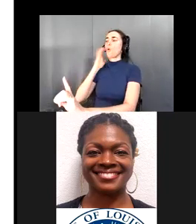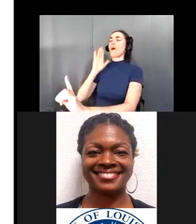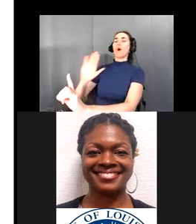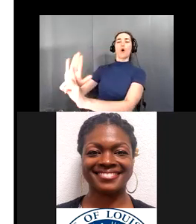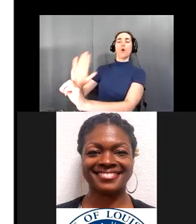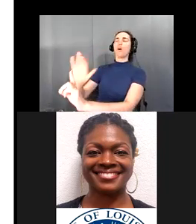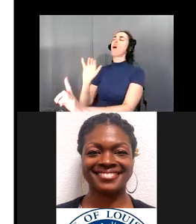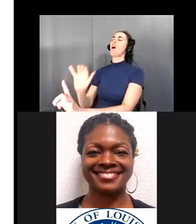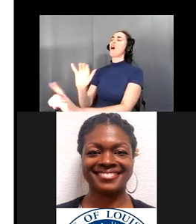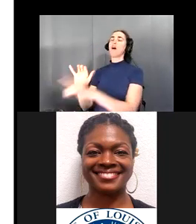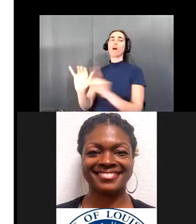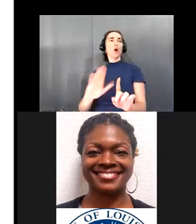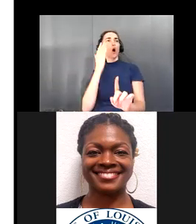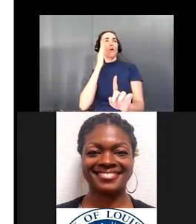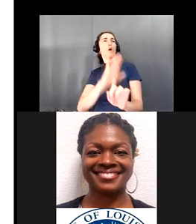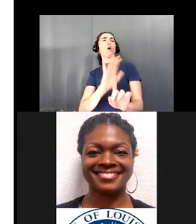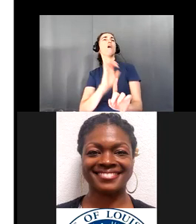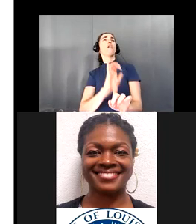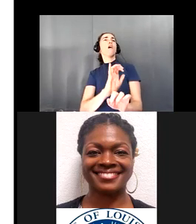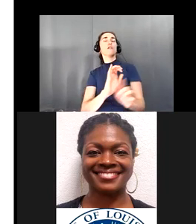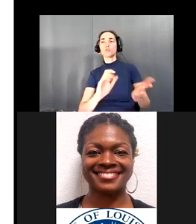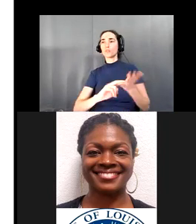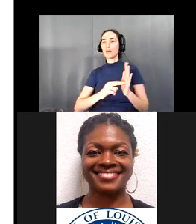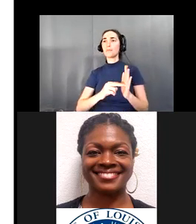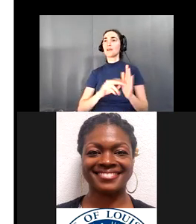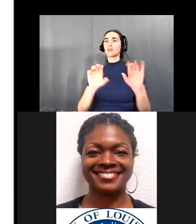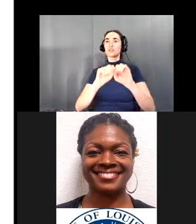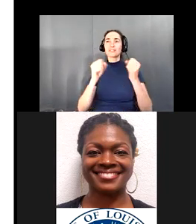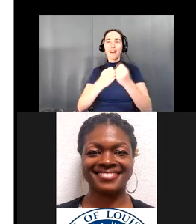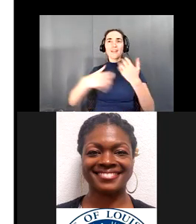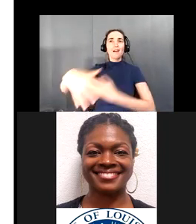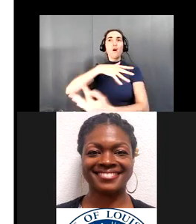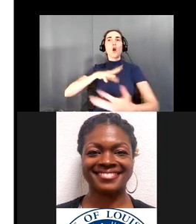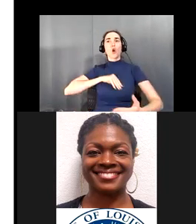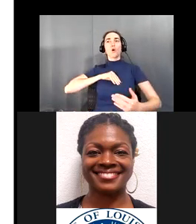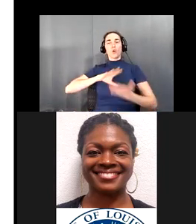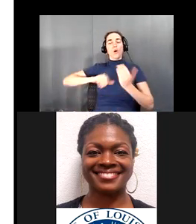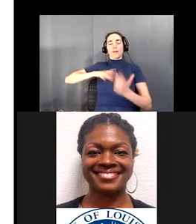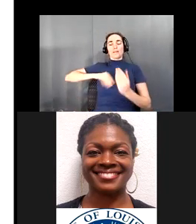in our society for my child for my daughter, and for everybody else so I think that leads